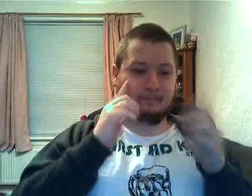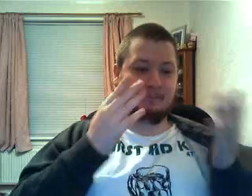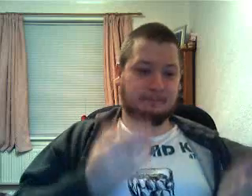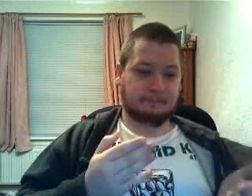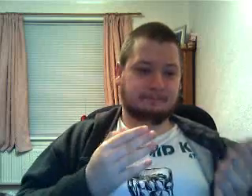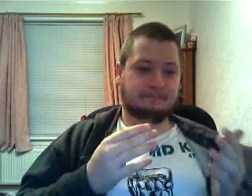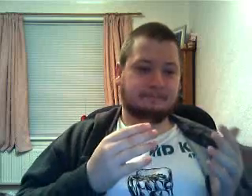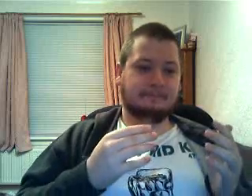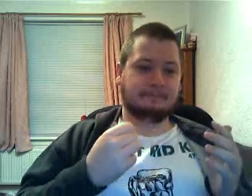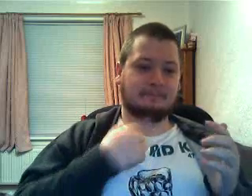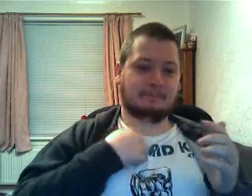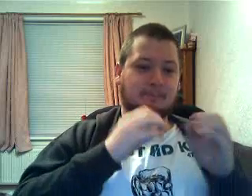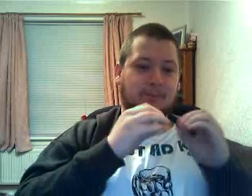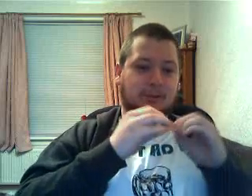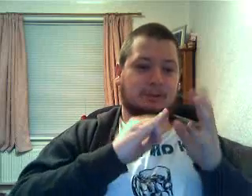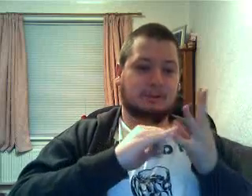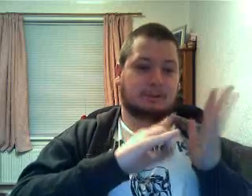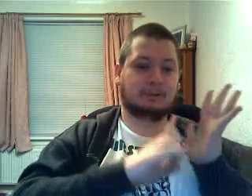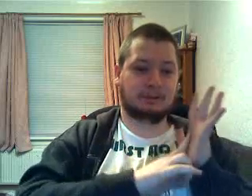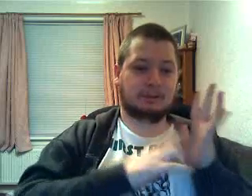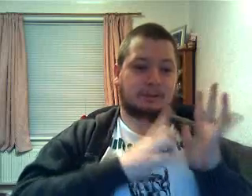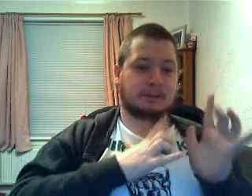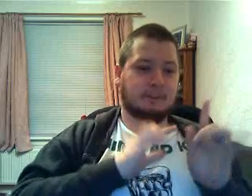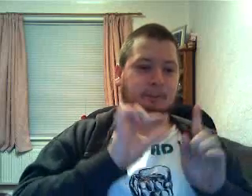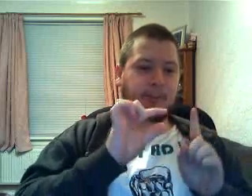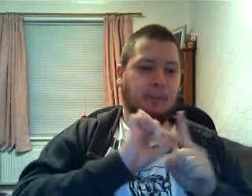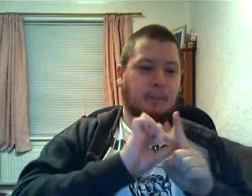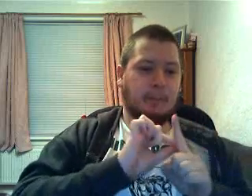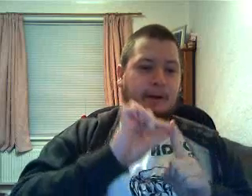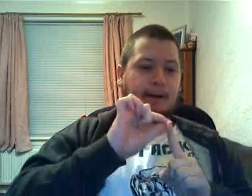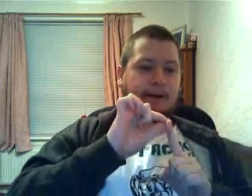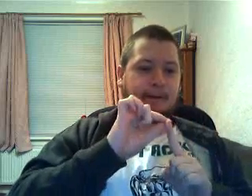for now my BSL needs little improving